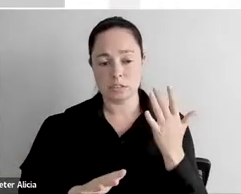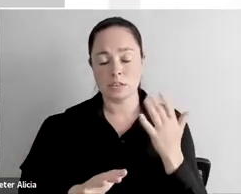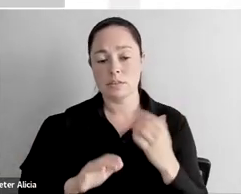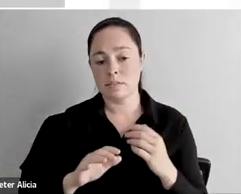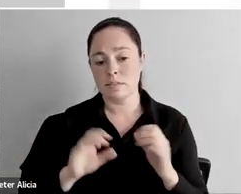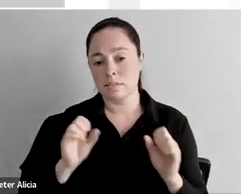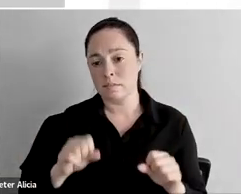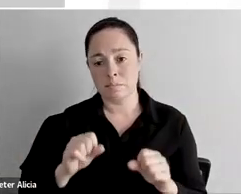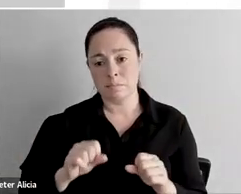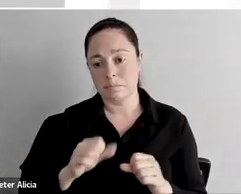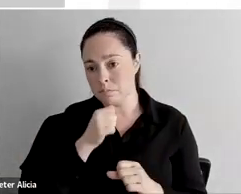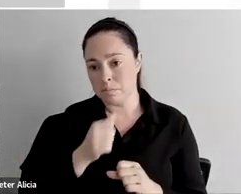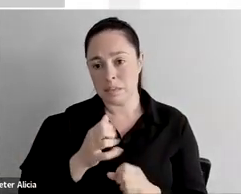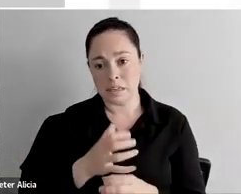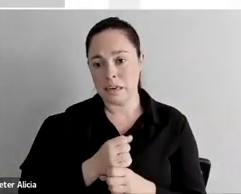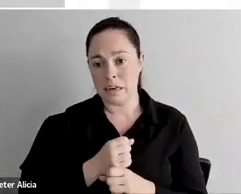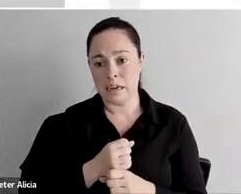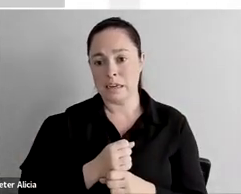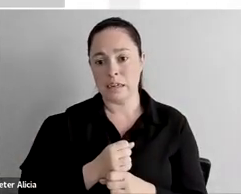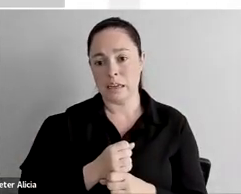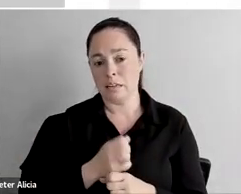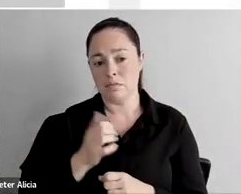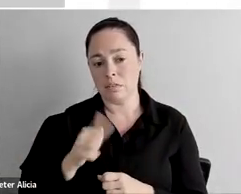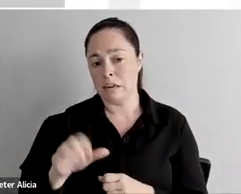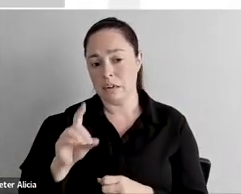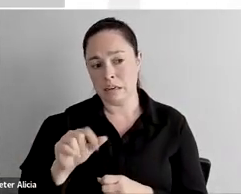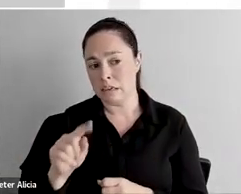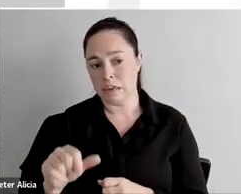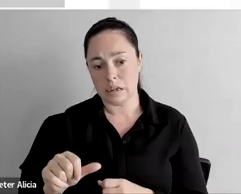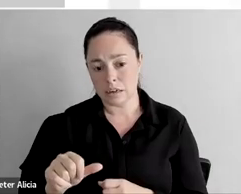not get a data point Because when the numbers get